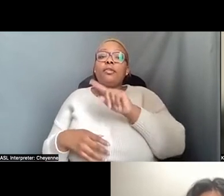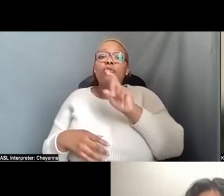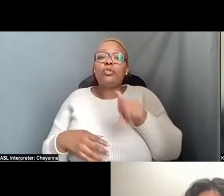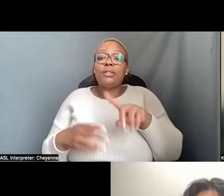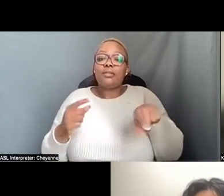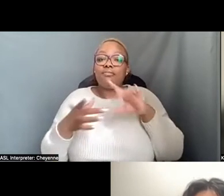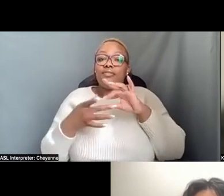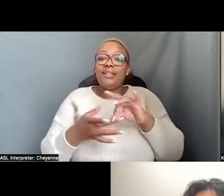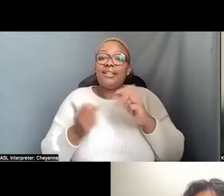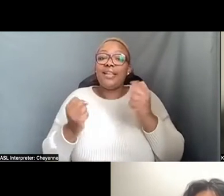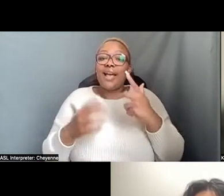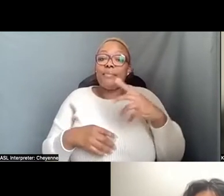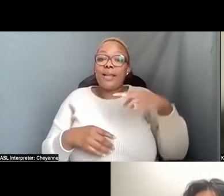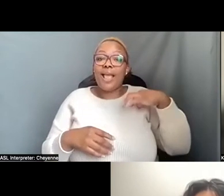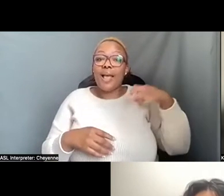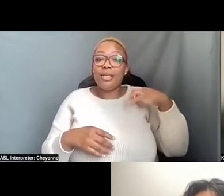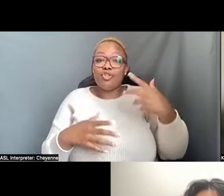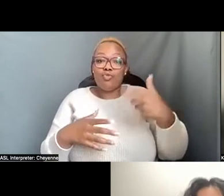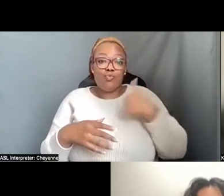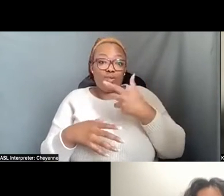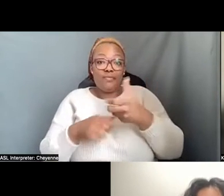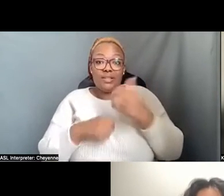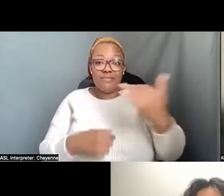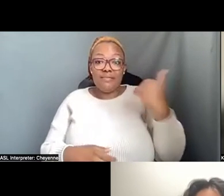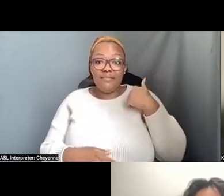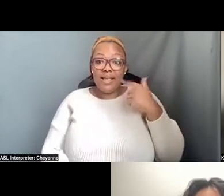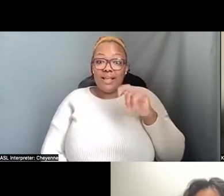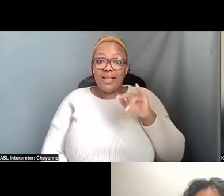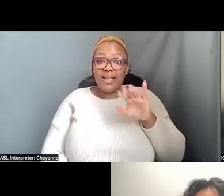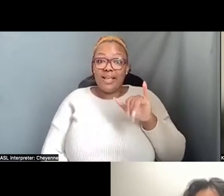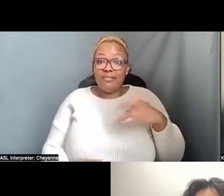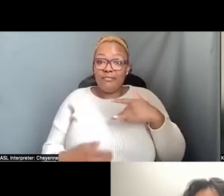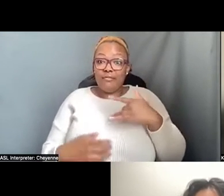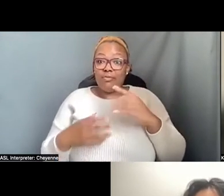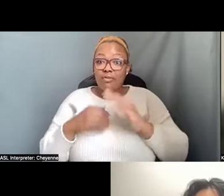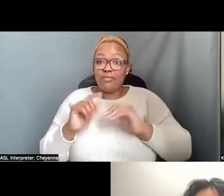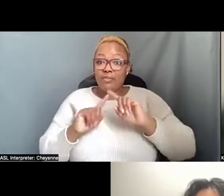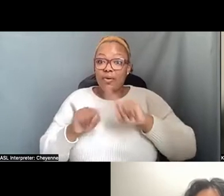received in the past. Katy, do you feel comfortable answering this? Yeah.